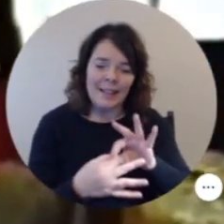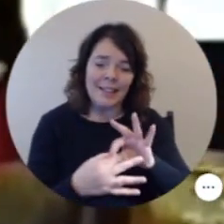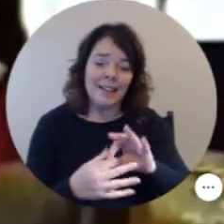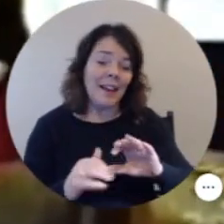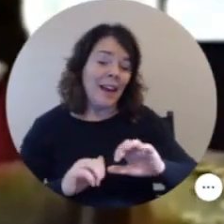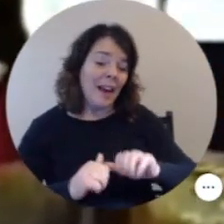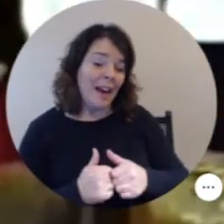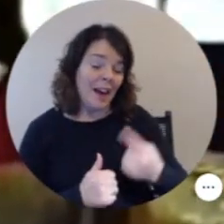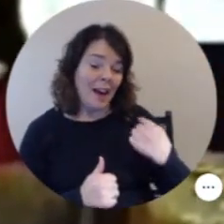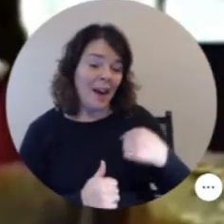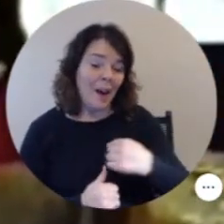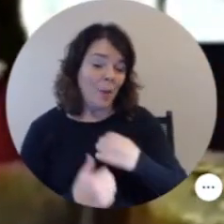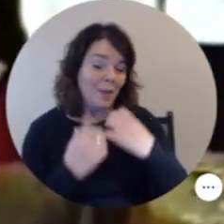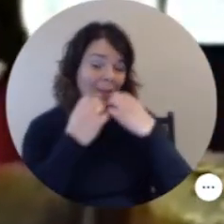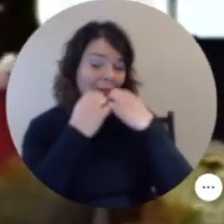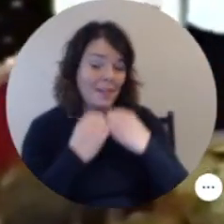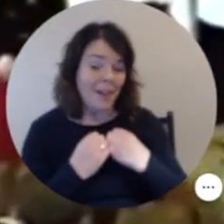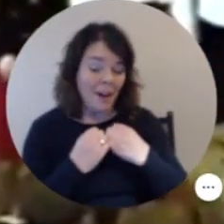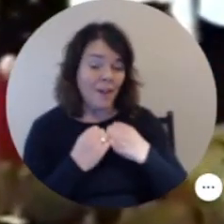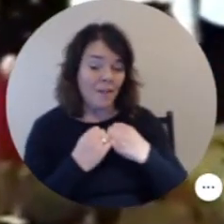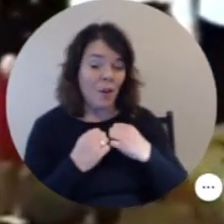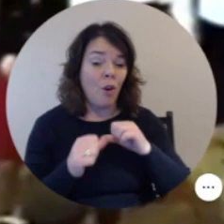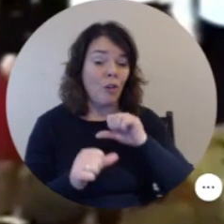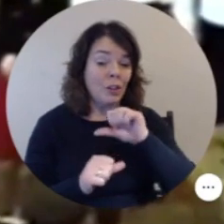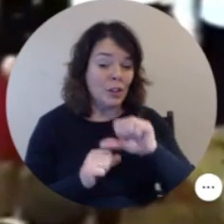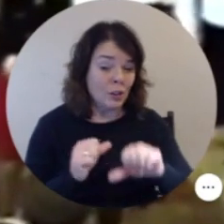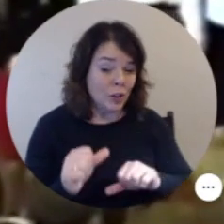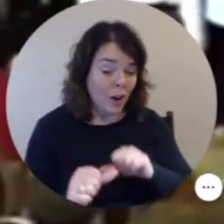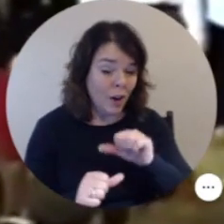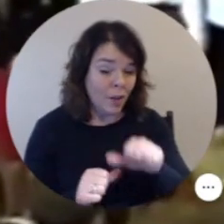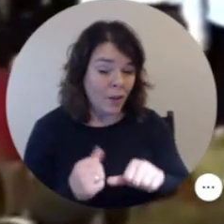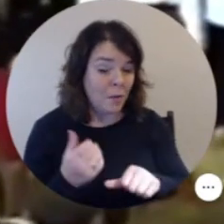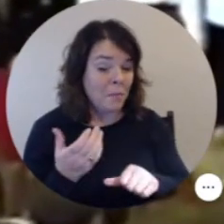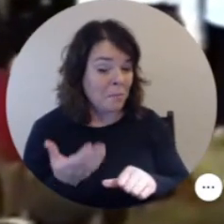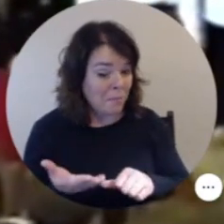And how we care for each other